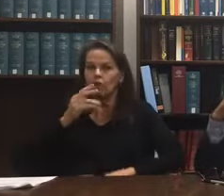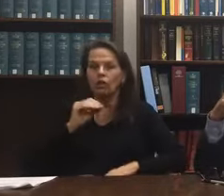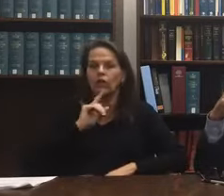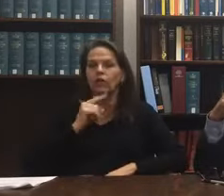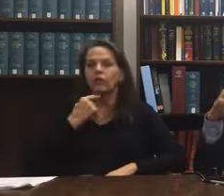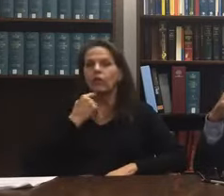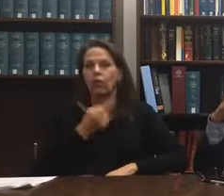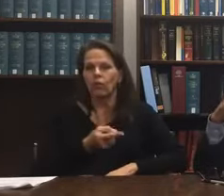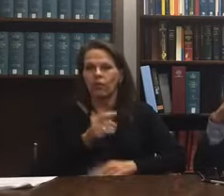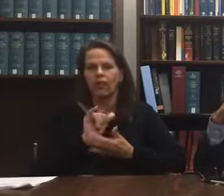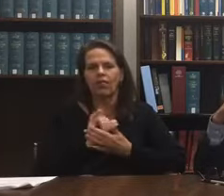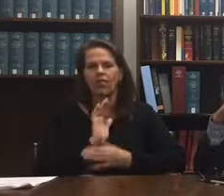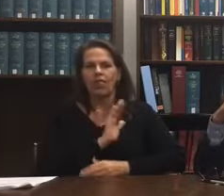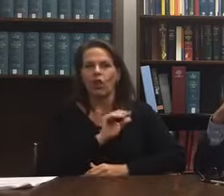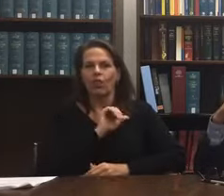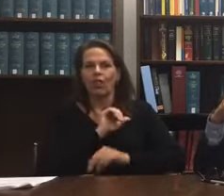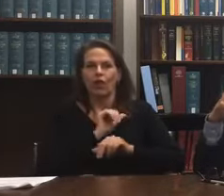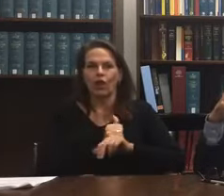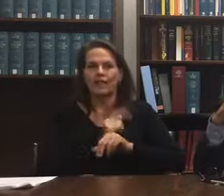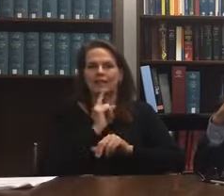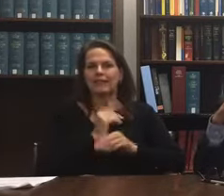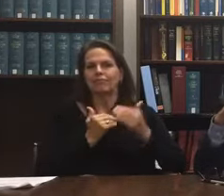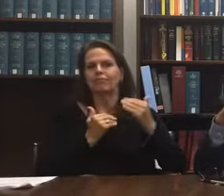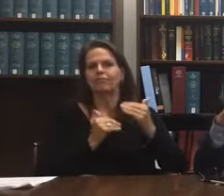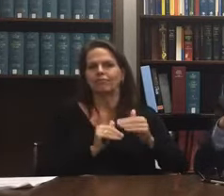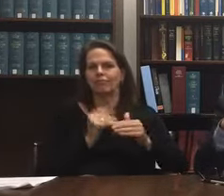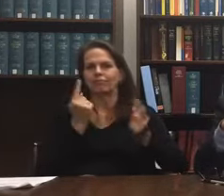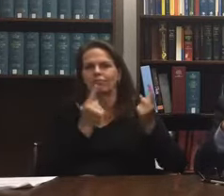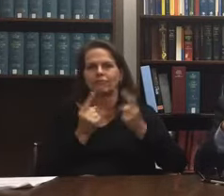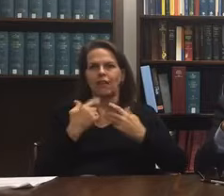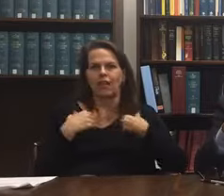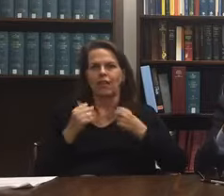authority is restricted to considering whether the health plan followed policy